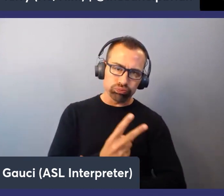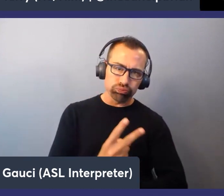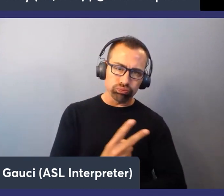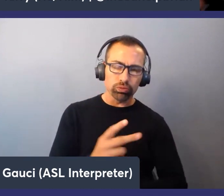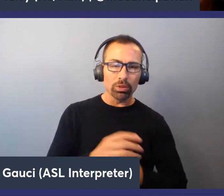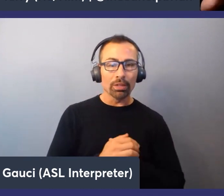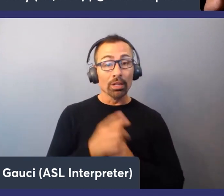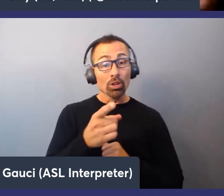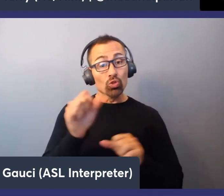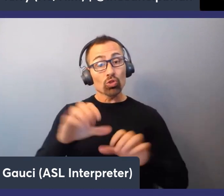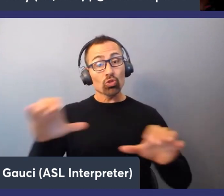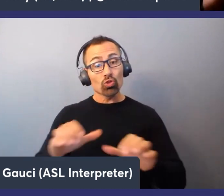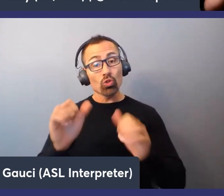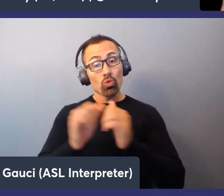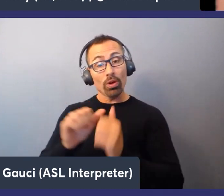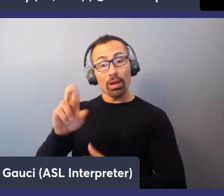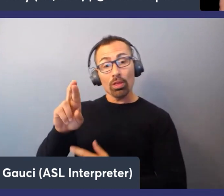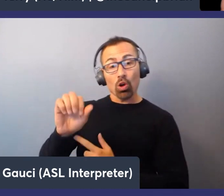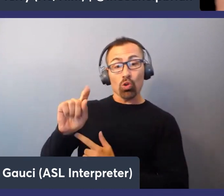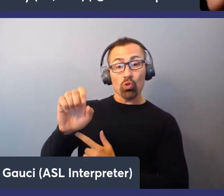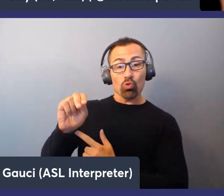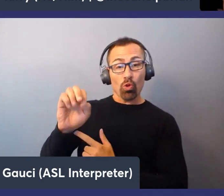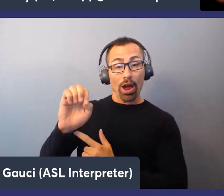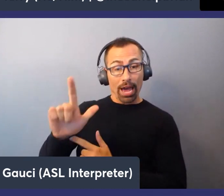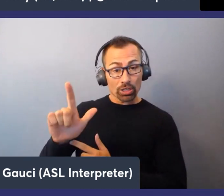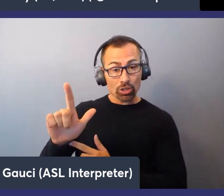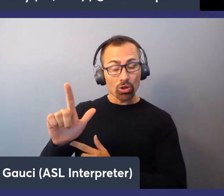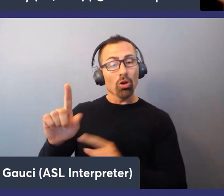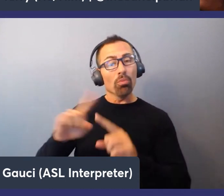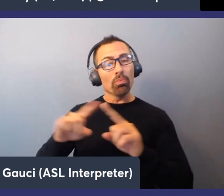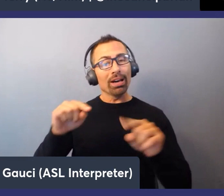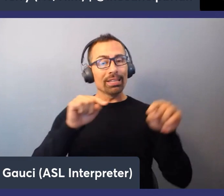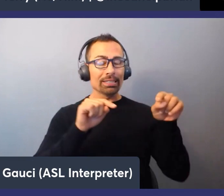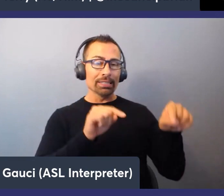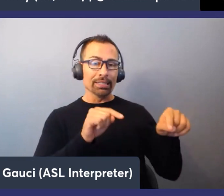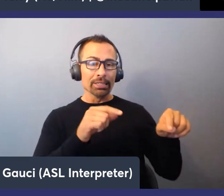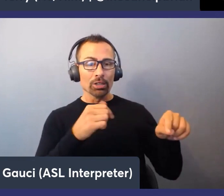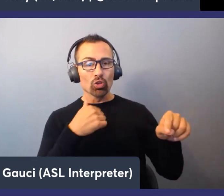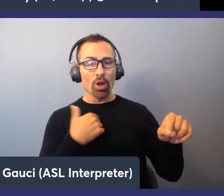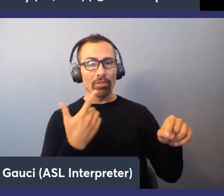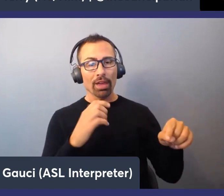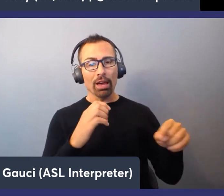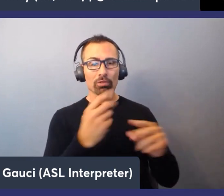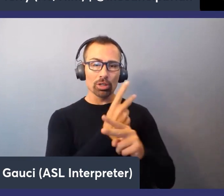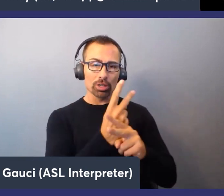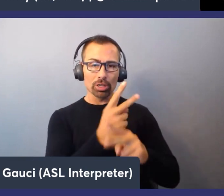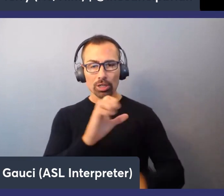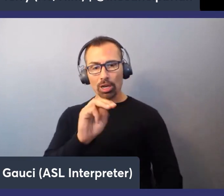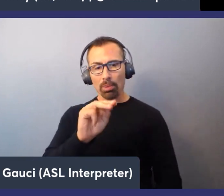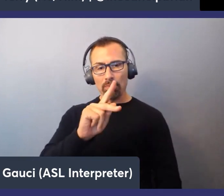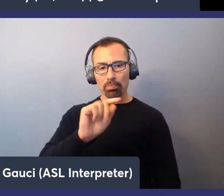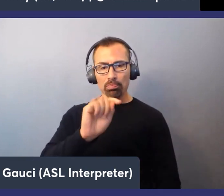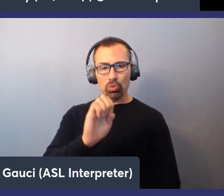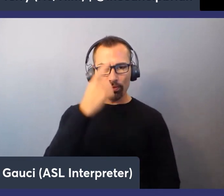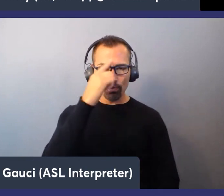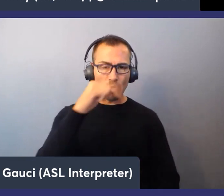and it did fraud detection, I'm sure you would have to have compute there to perform the same actions. Well, and especially if you think about a fraud use case,